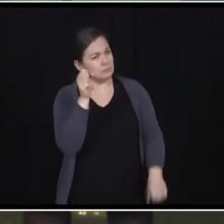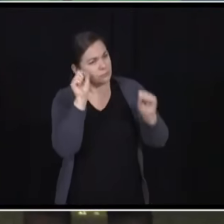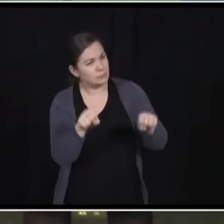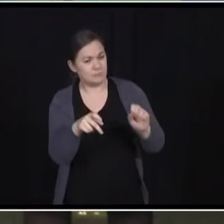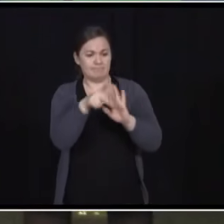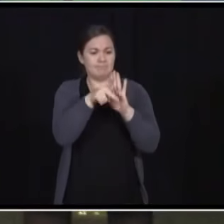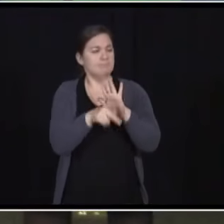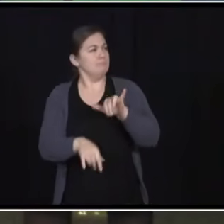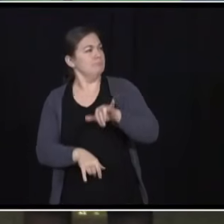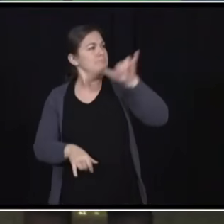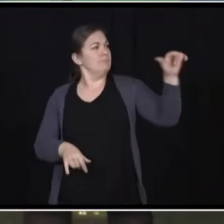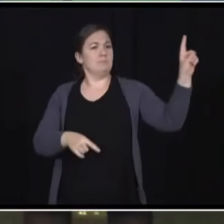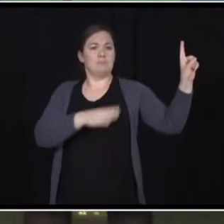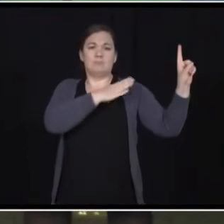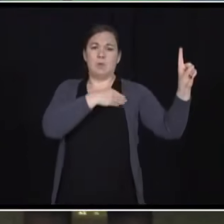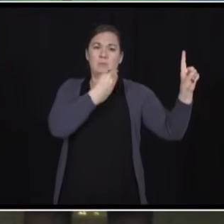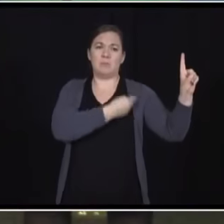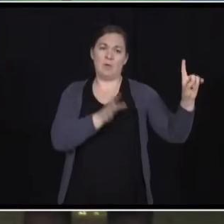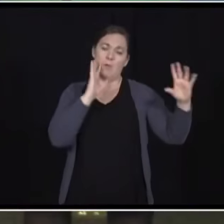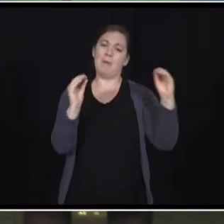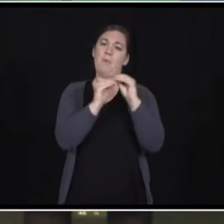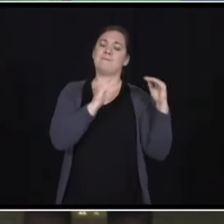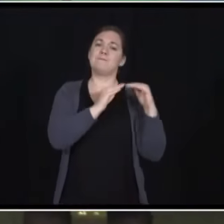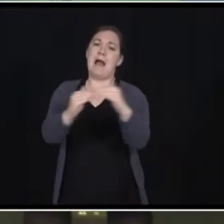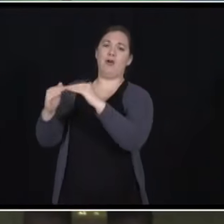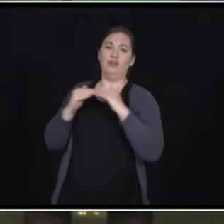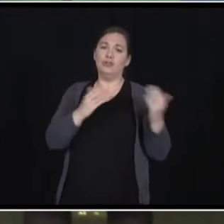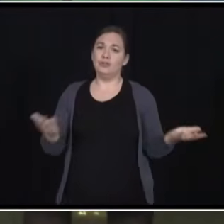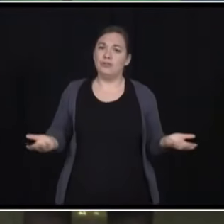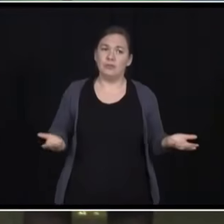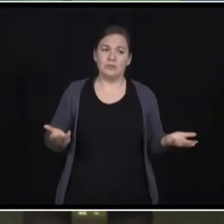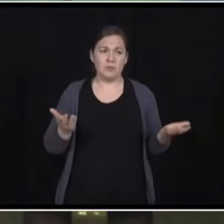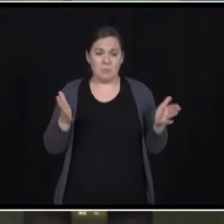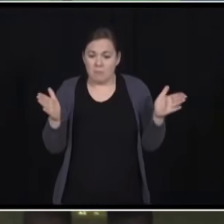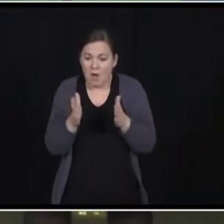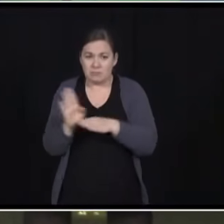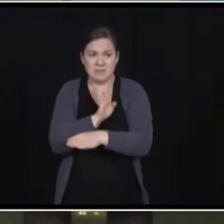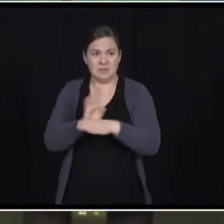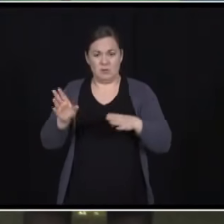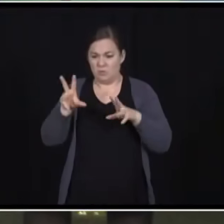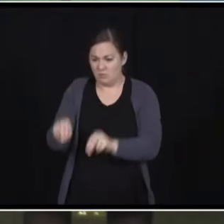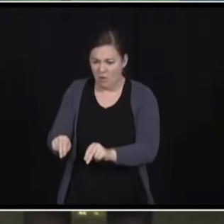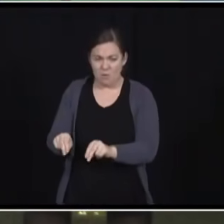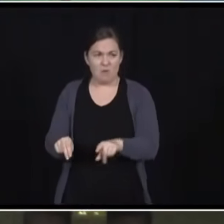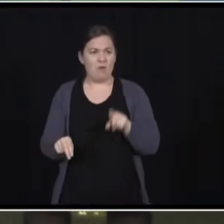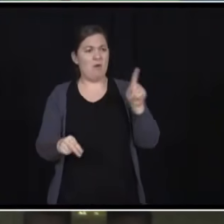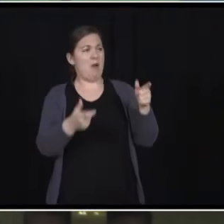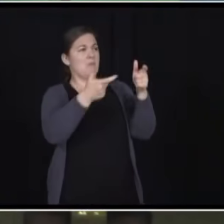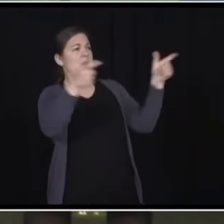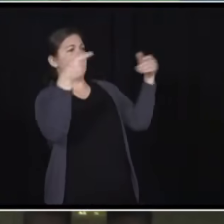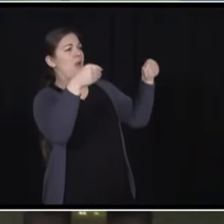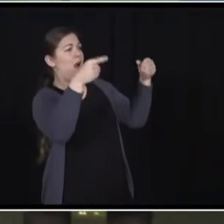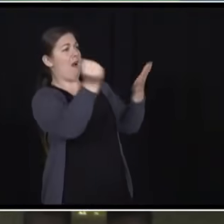which could be deemed essential, so why didn't Ontario make a policy decision to sort of level the playing field for small